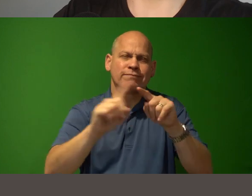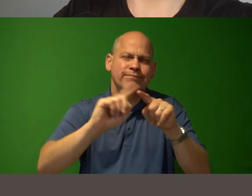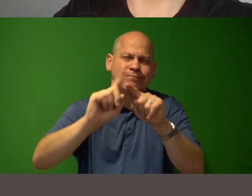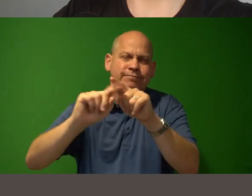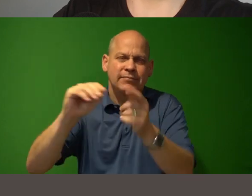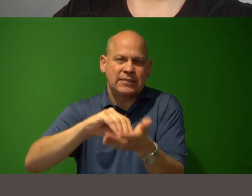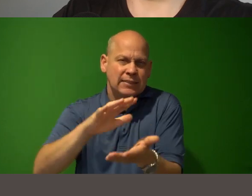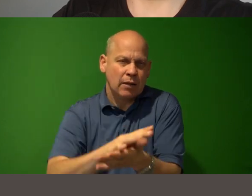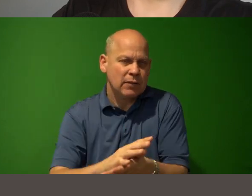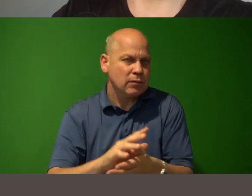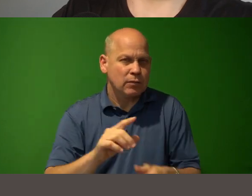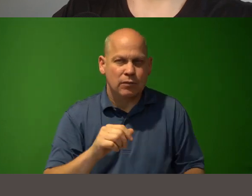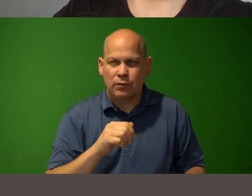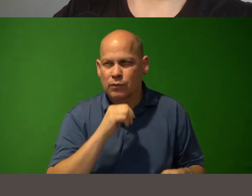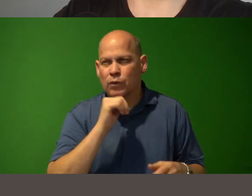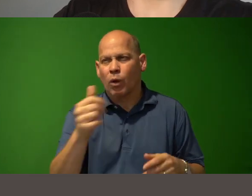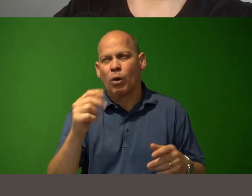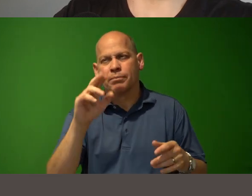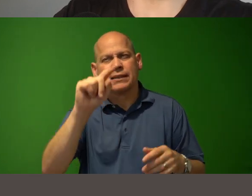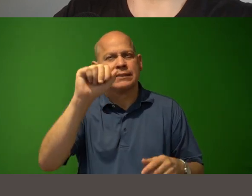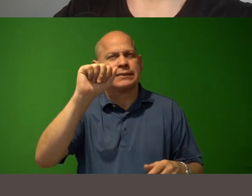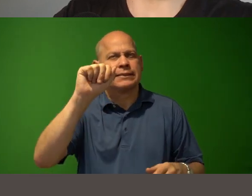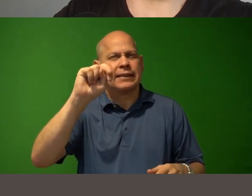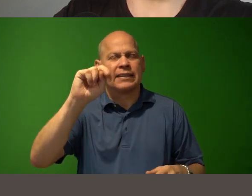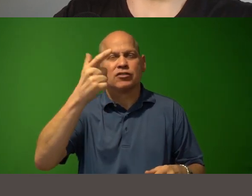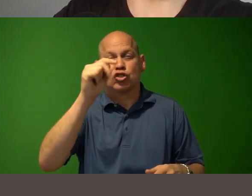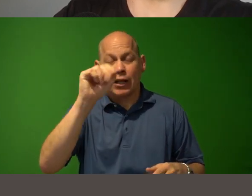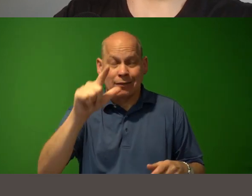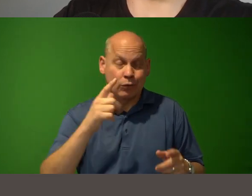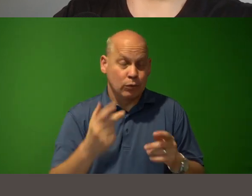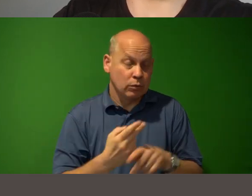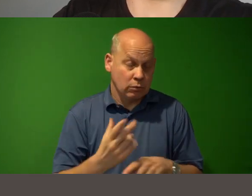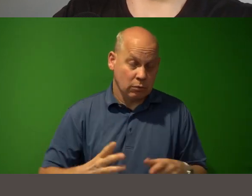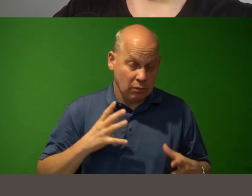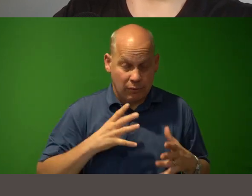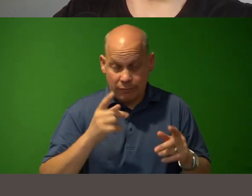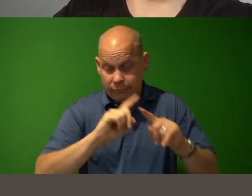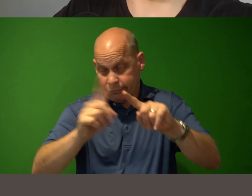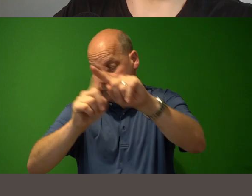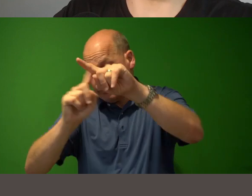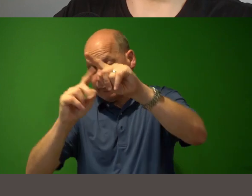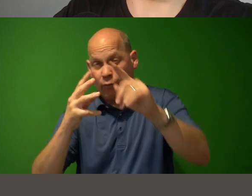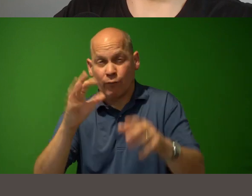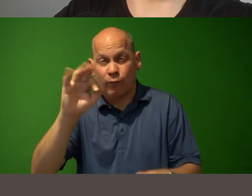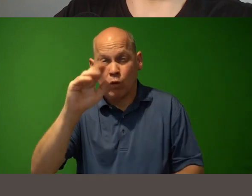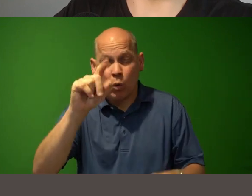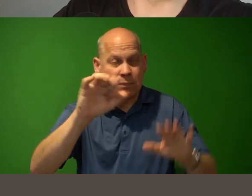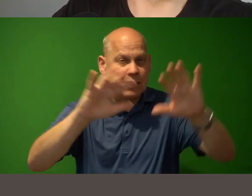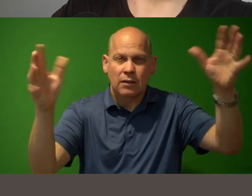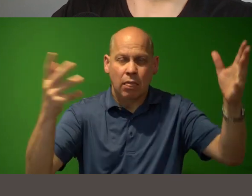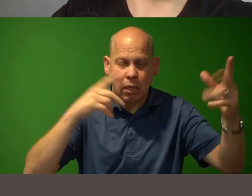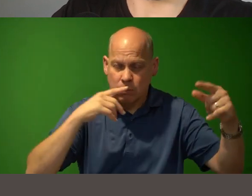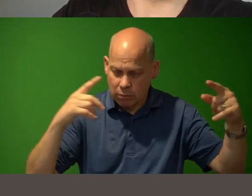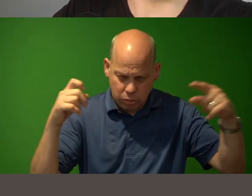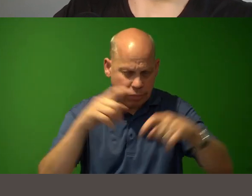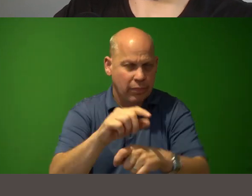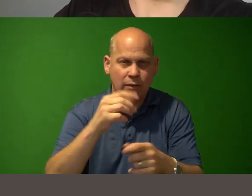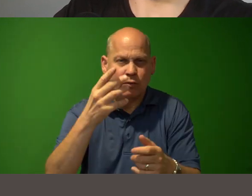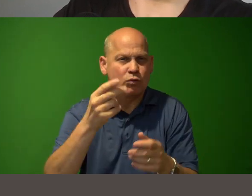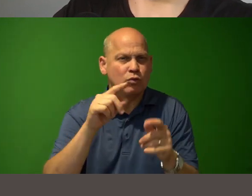Don't be tendential and use exotic or uncommon formats because that might be getting in the way of your own documentation.